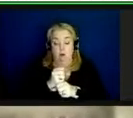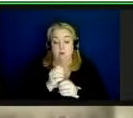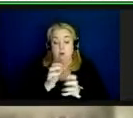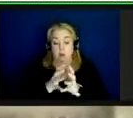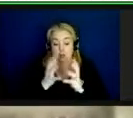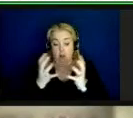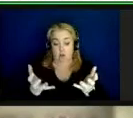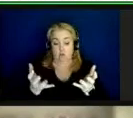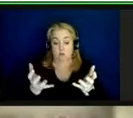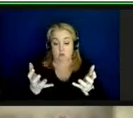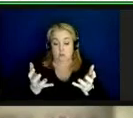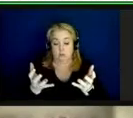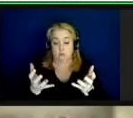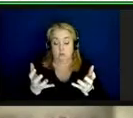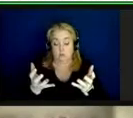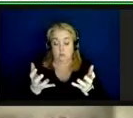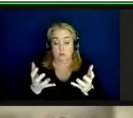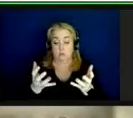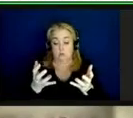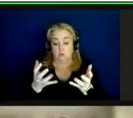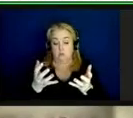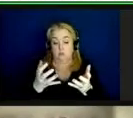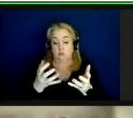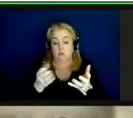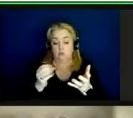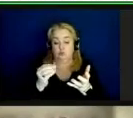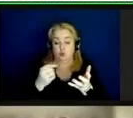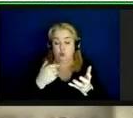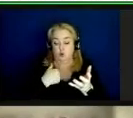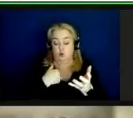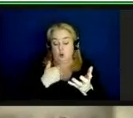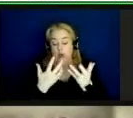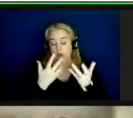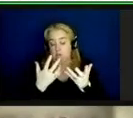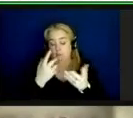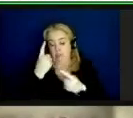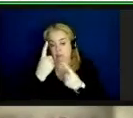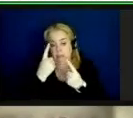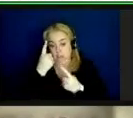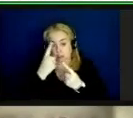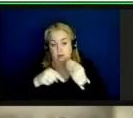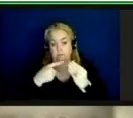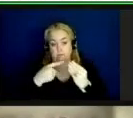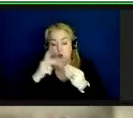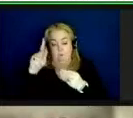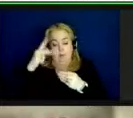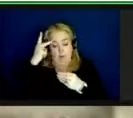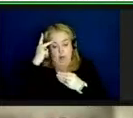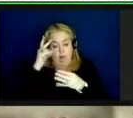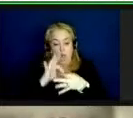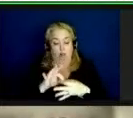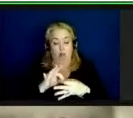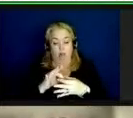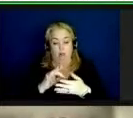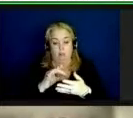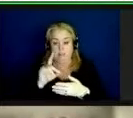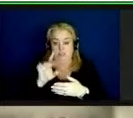OUR LAST TASK WAS. SO IN THE BOND MEASURE WE